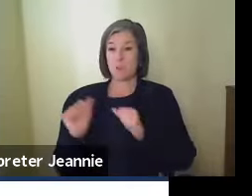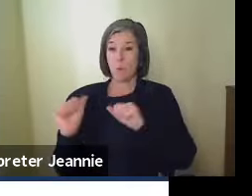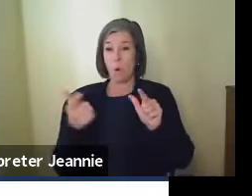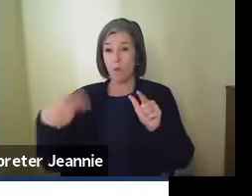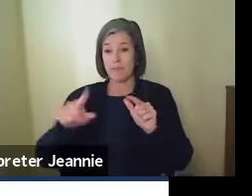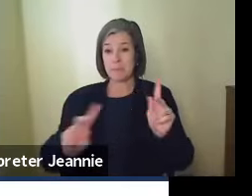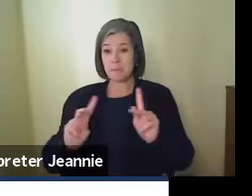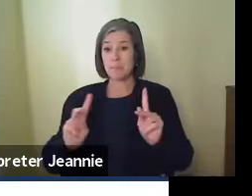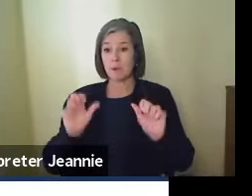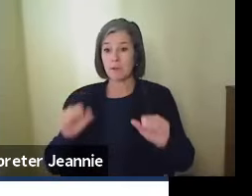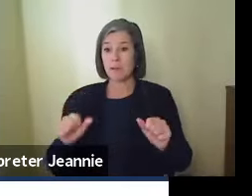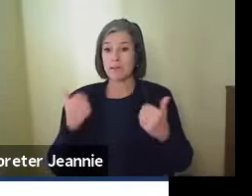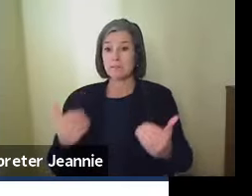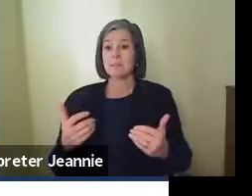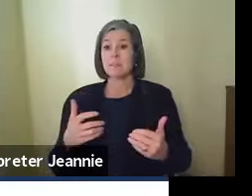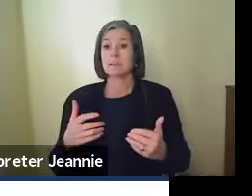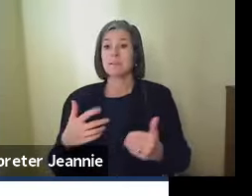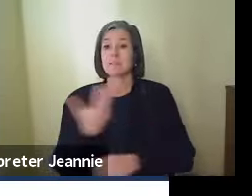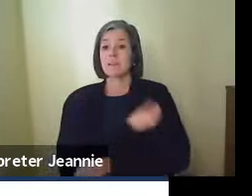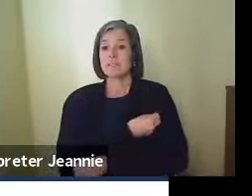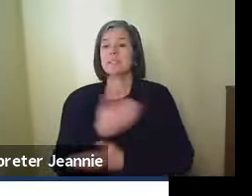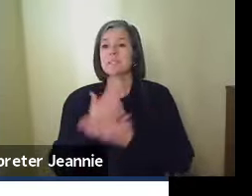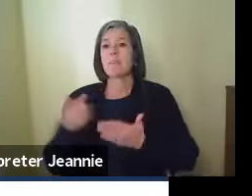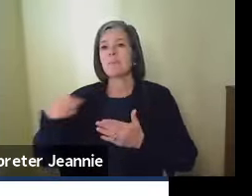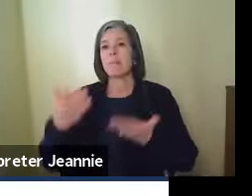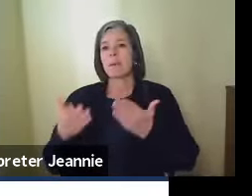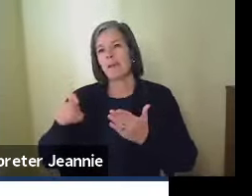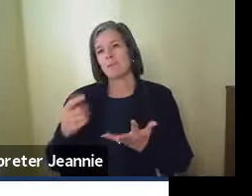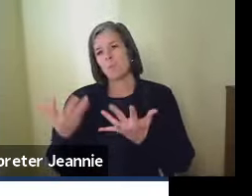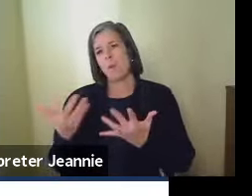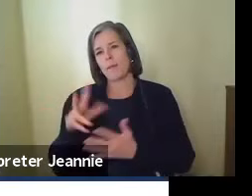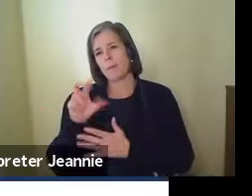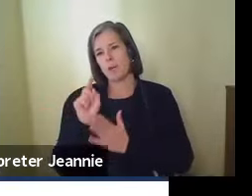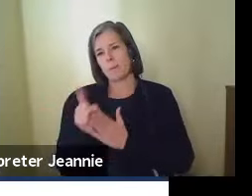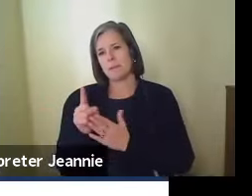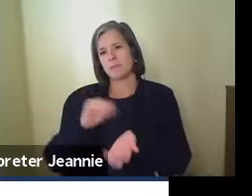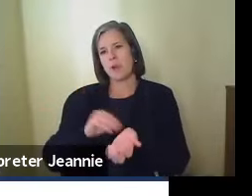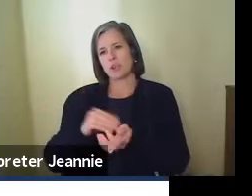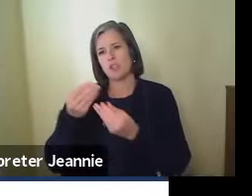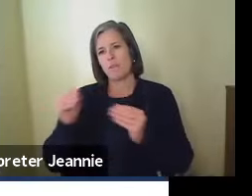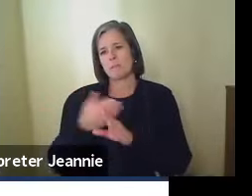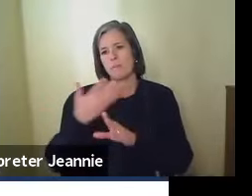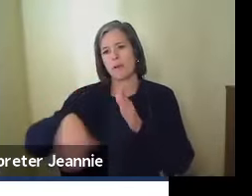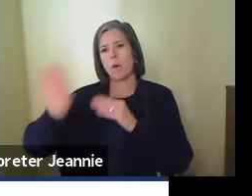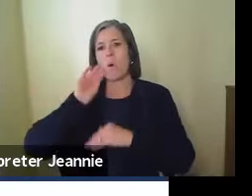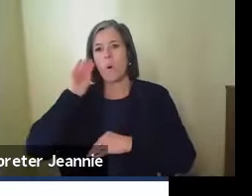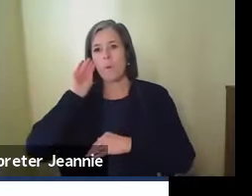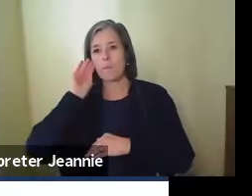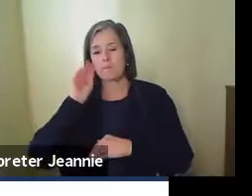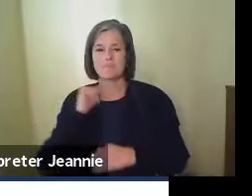Some of them might have to wait 30 minutes in a doctor's office before they go home. Thank you. And what are the